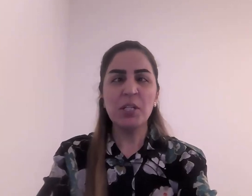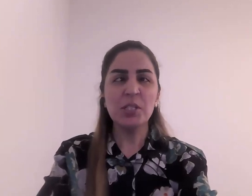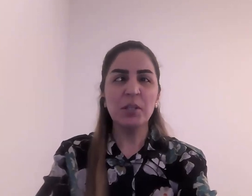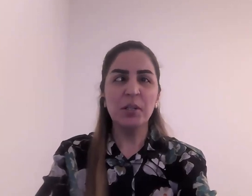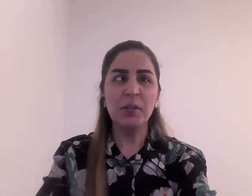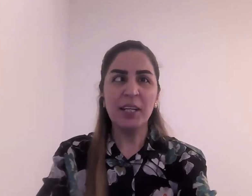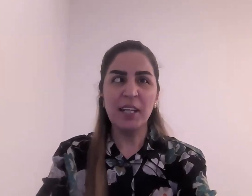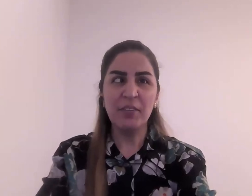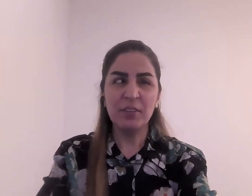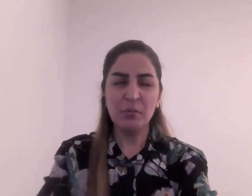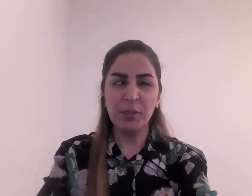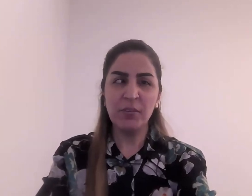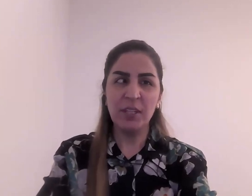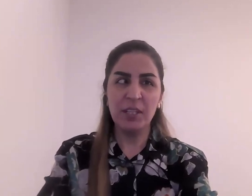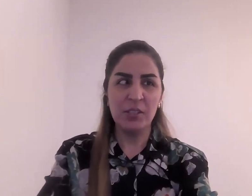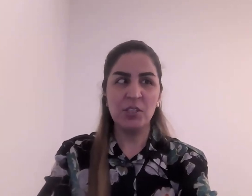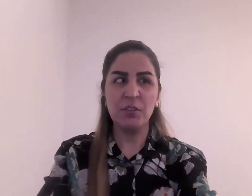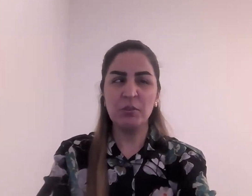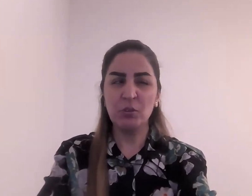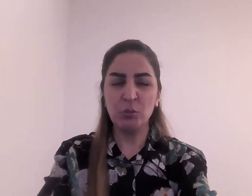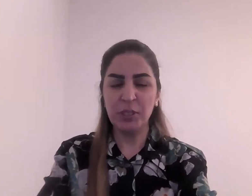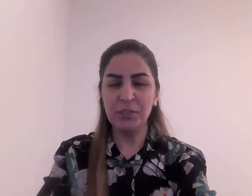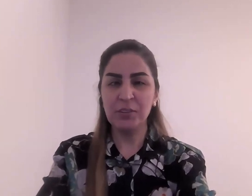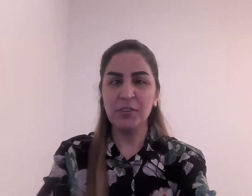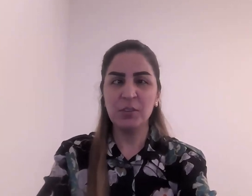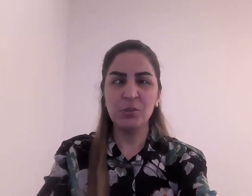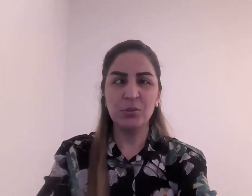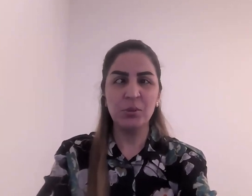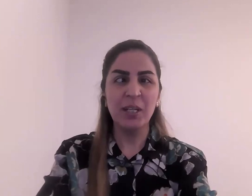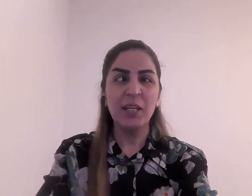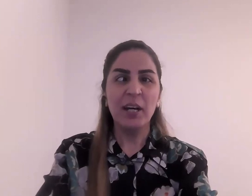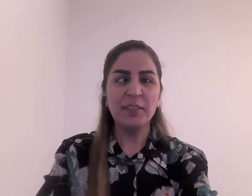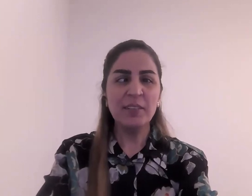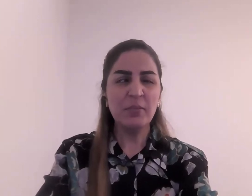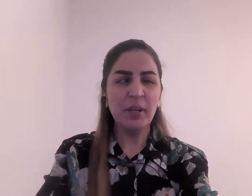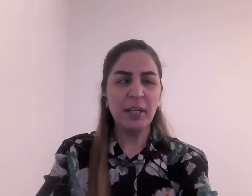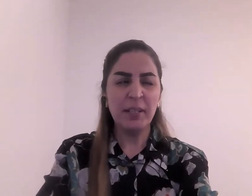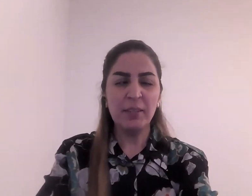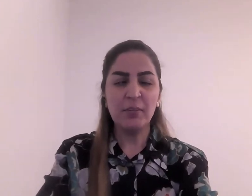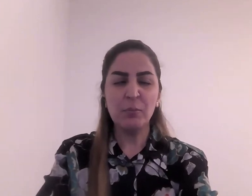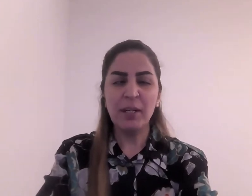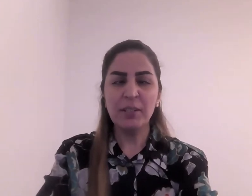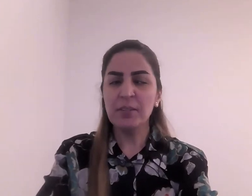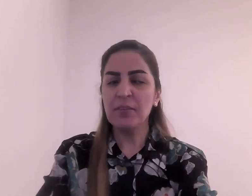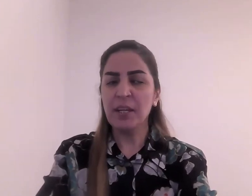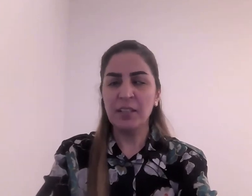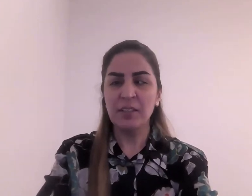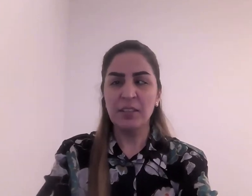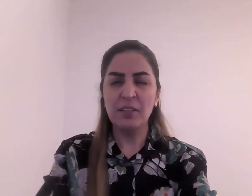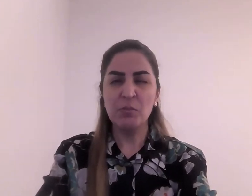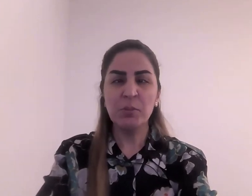person she's, of course, super interested to identify and address barriers that deaf people face navigating U.S.